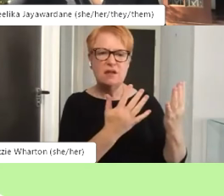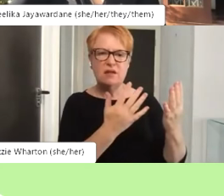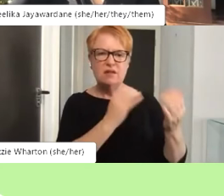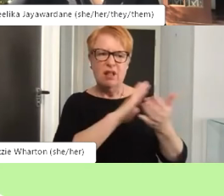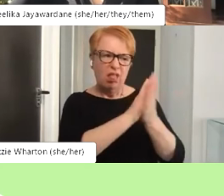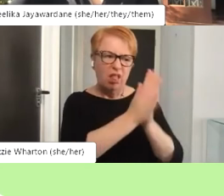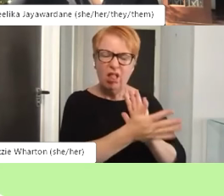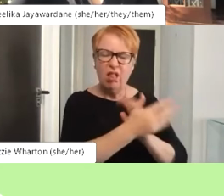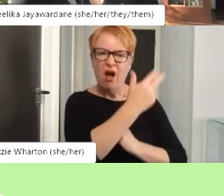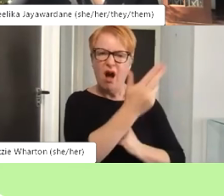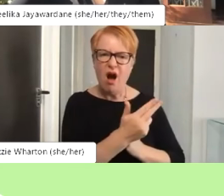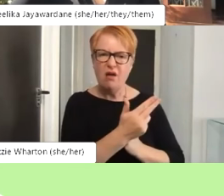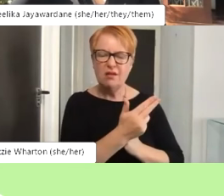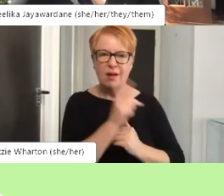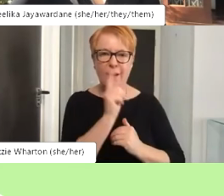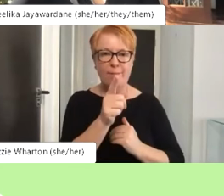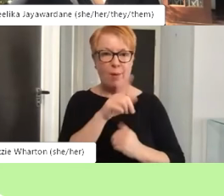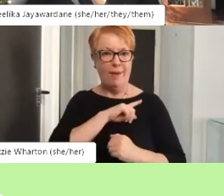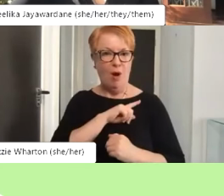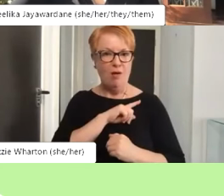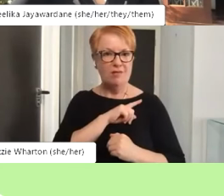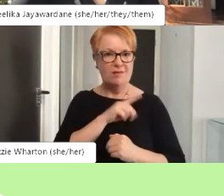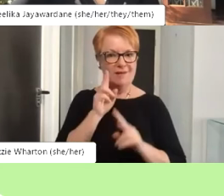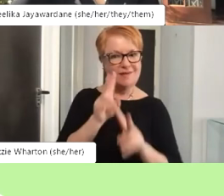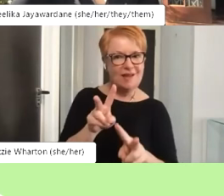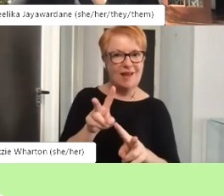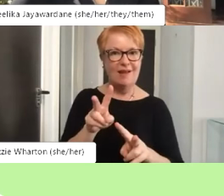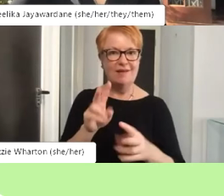Without the sleight of hand created by ceremony, pomp celebration,